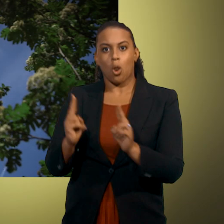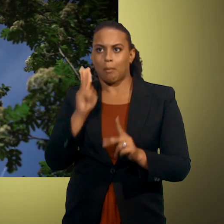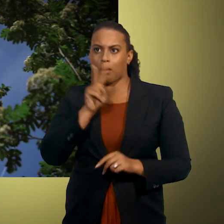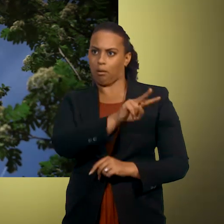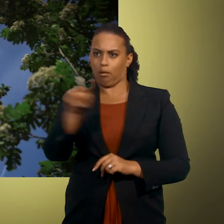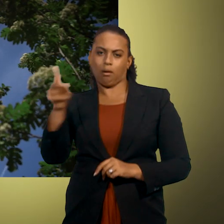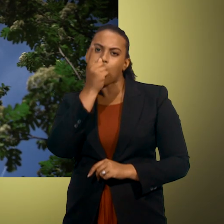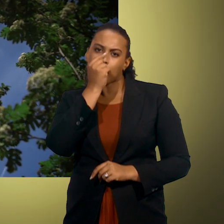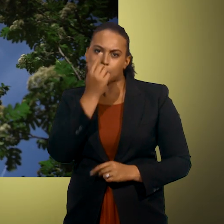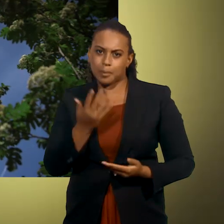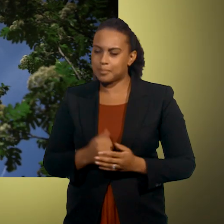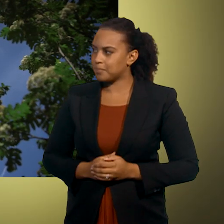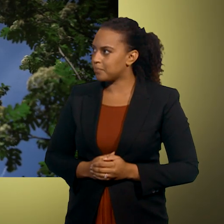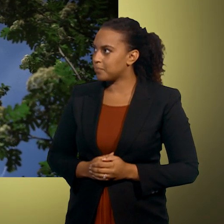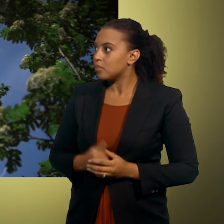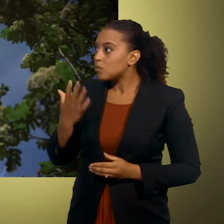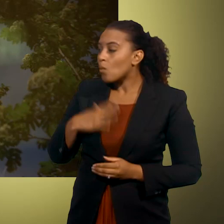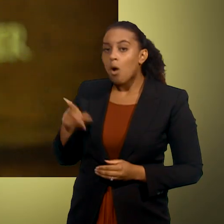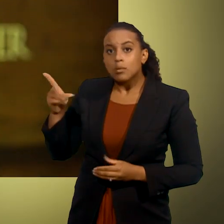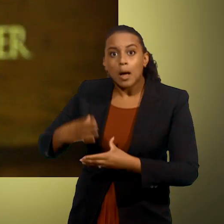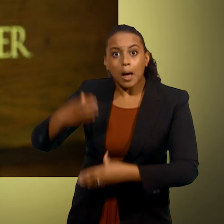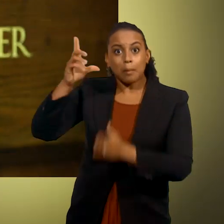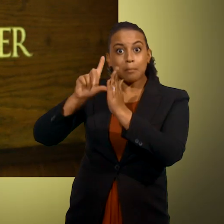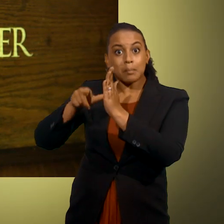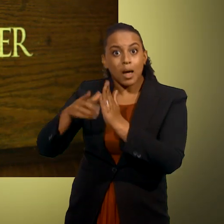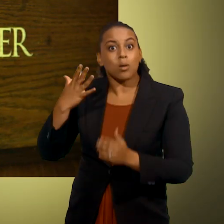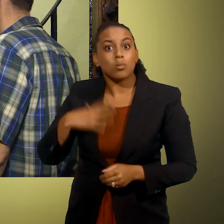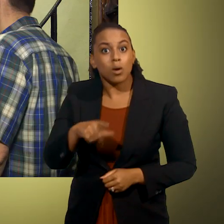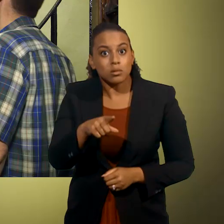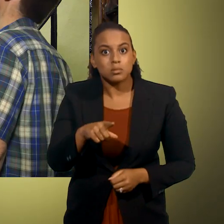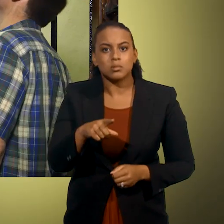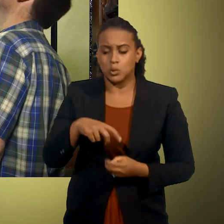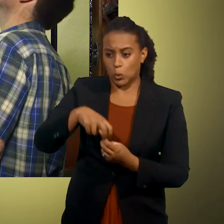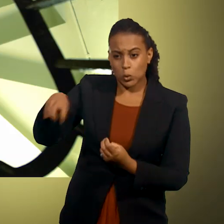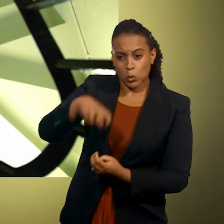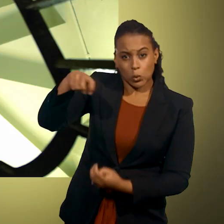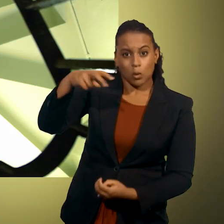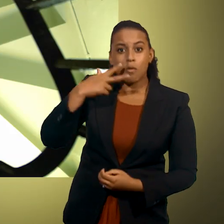If you wish to go on a tour of Big Ben, please be aware that it involves a steep flight of 334 steps.